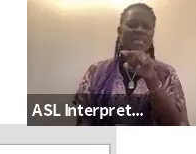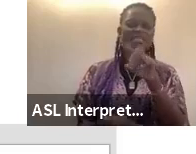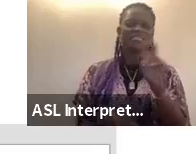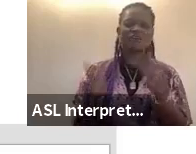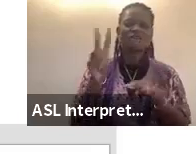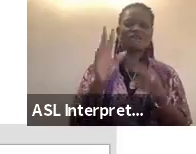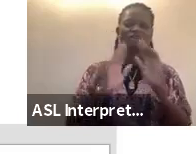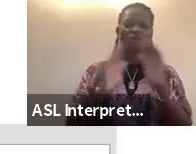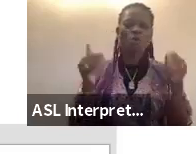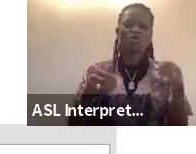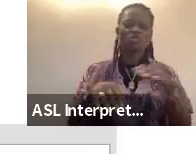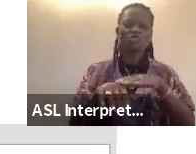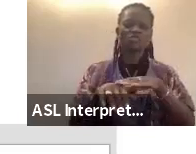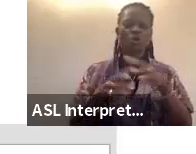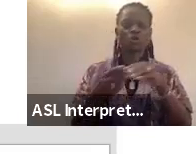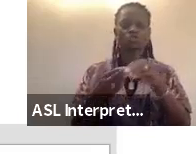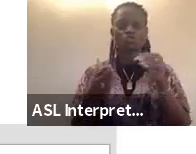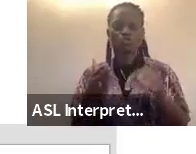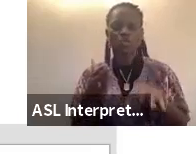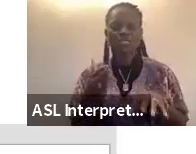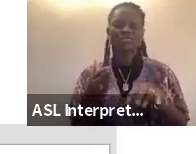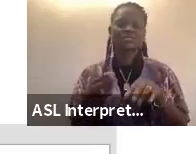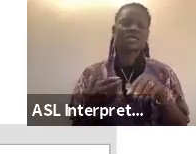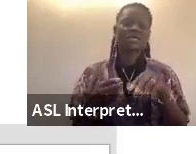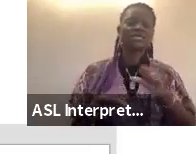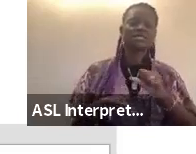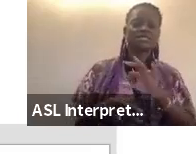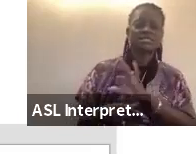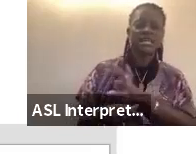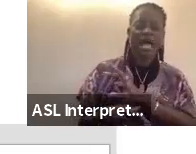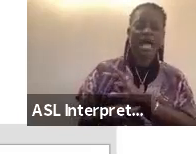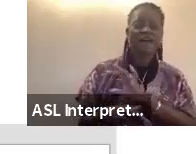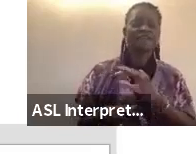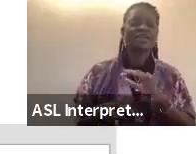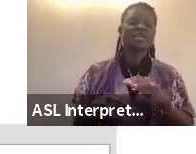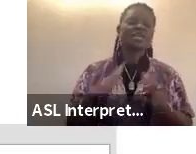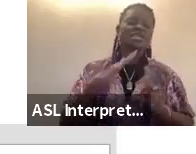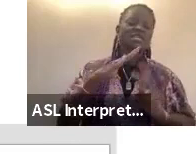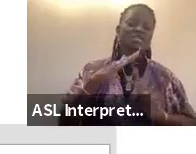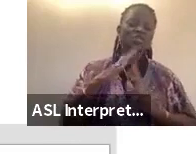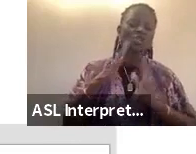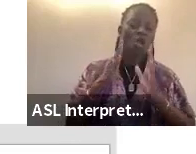students and staff in transitional kindergarten to 12th grade settings.